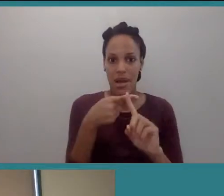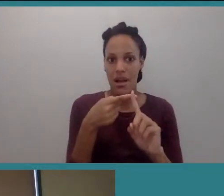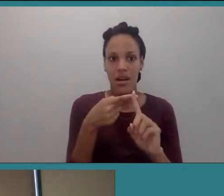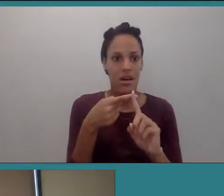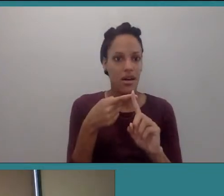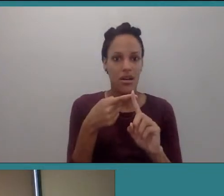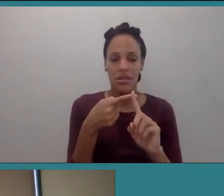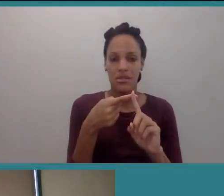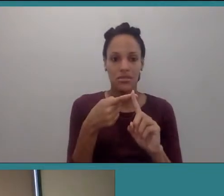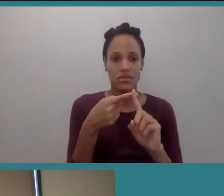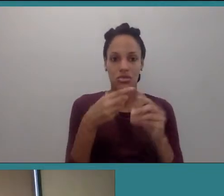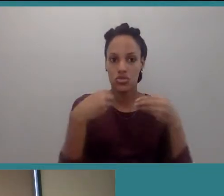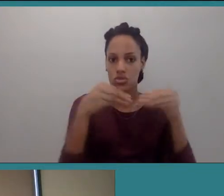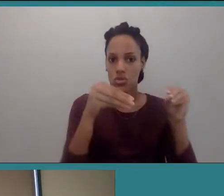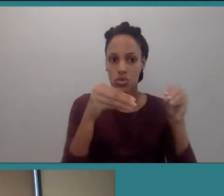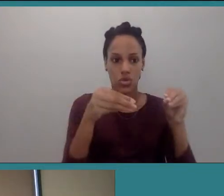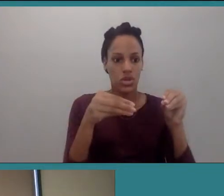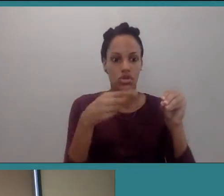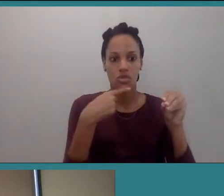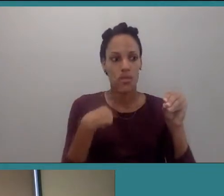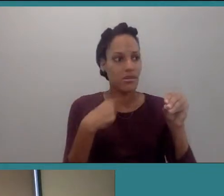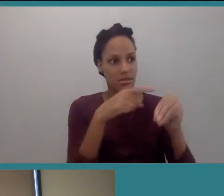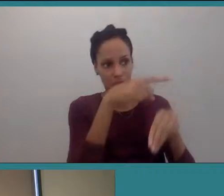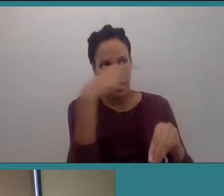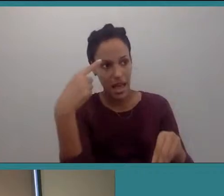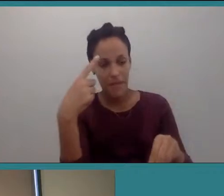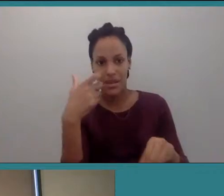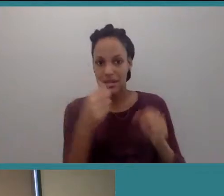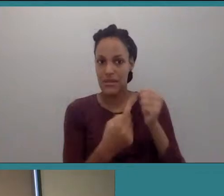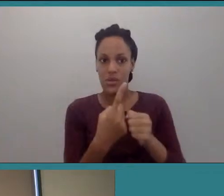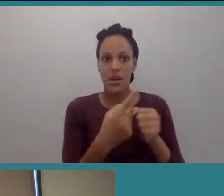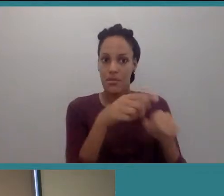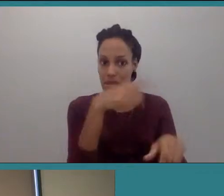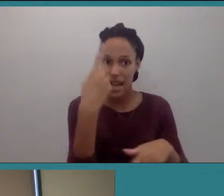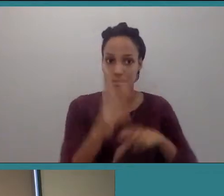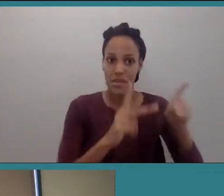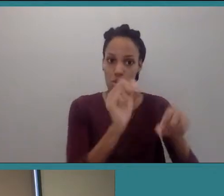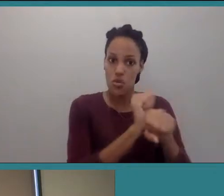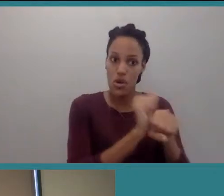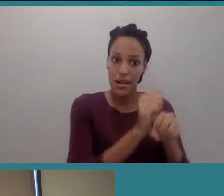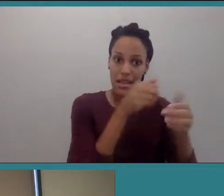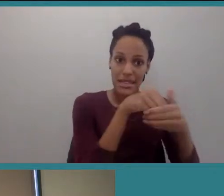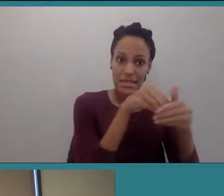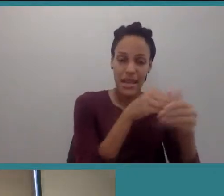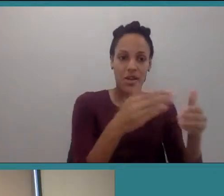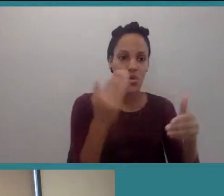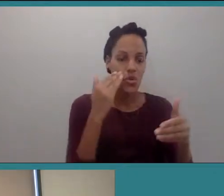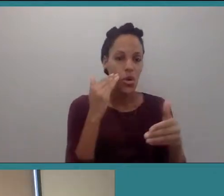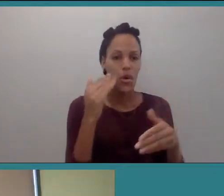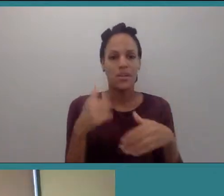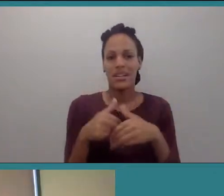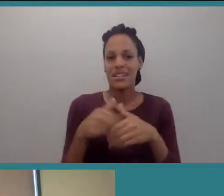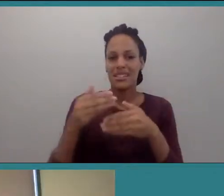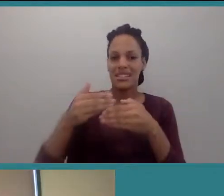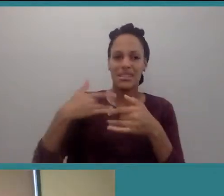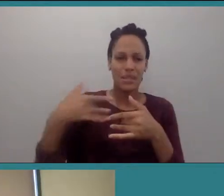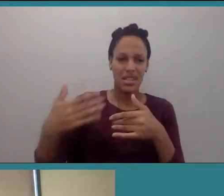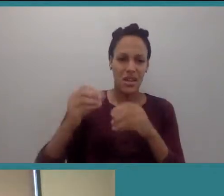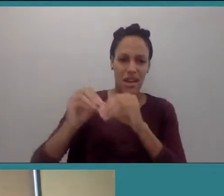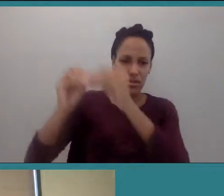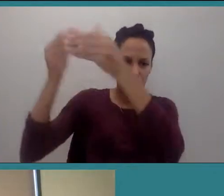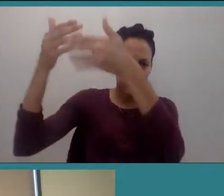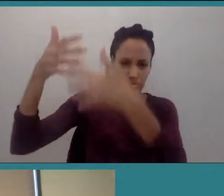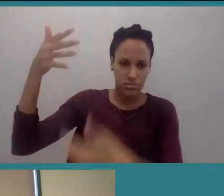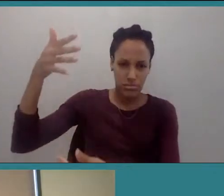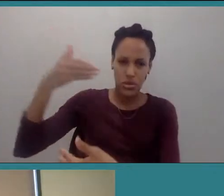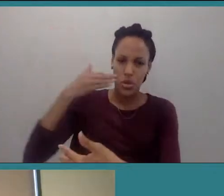Is it better to go with a Black publisher or the biggest publisher who will take the